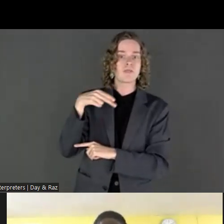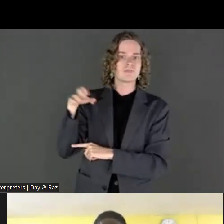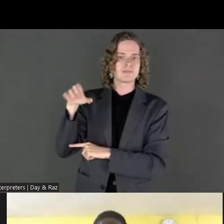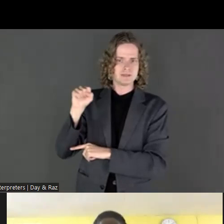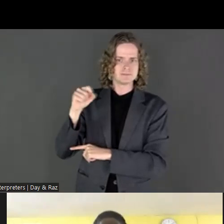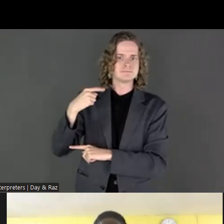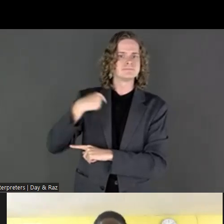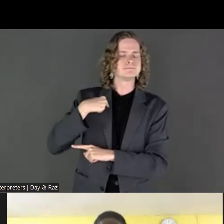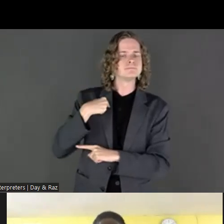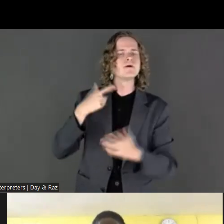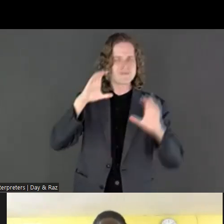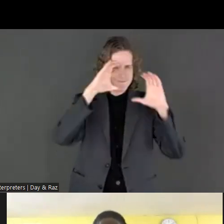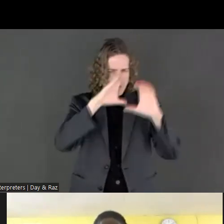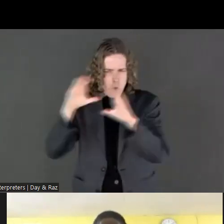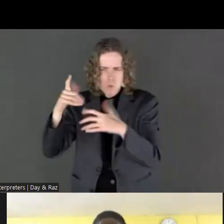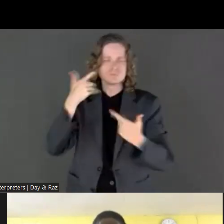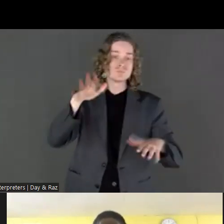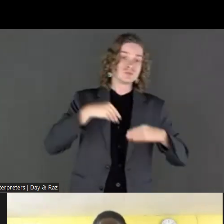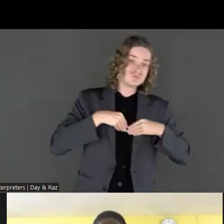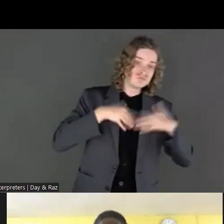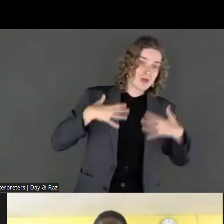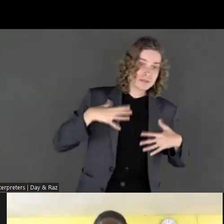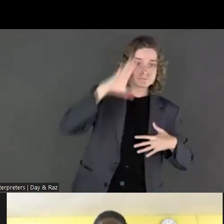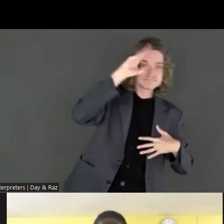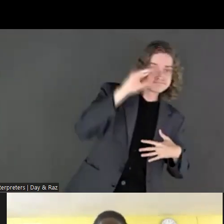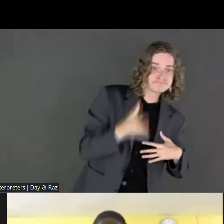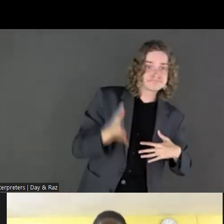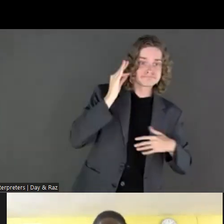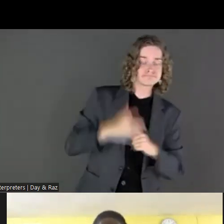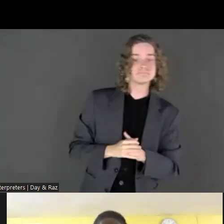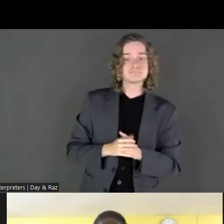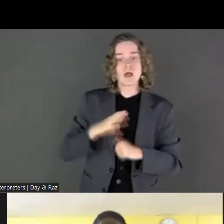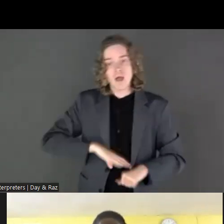the US Agency for International development's Bureau for humanitarian assistance VHA.